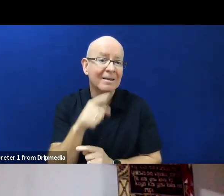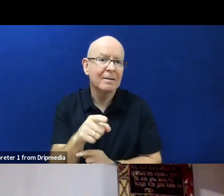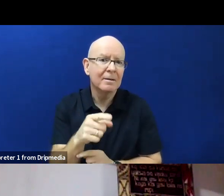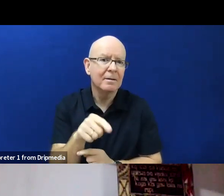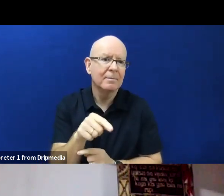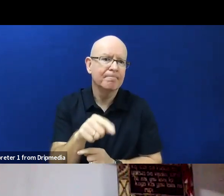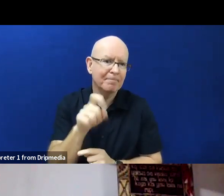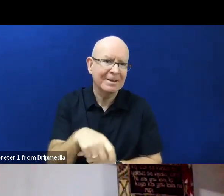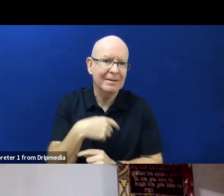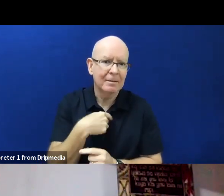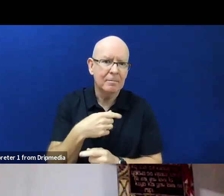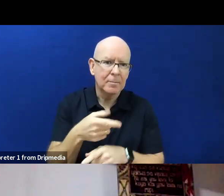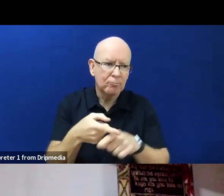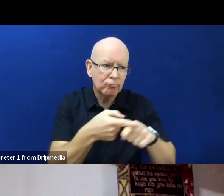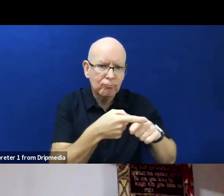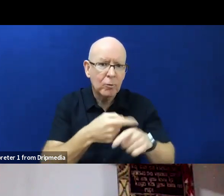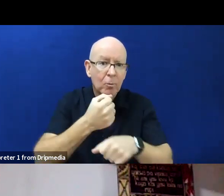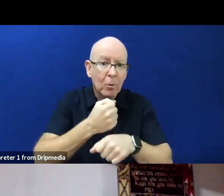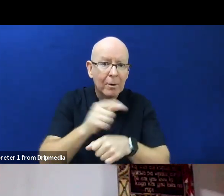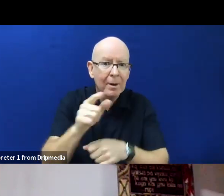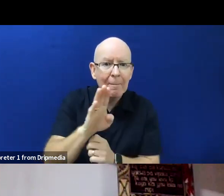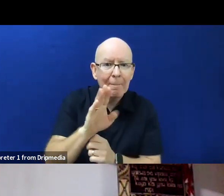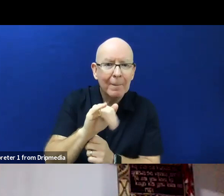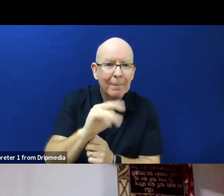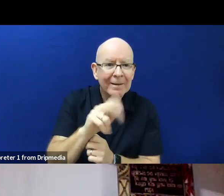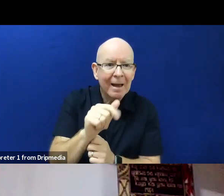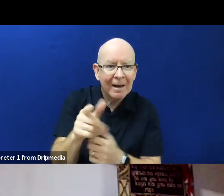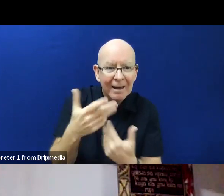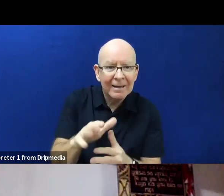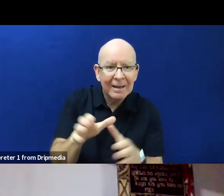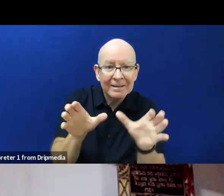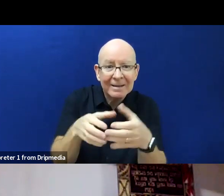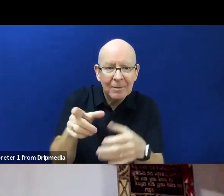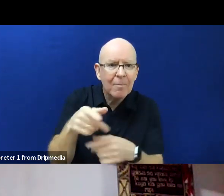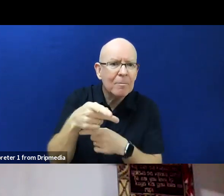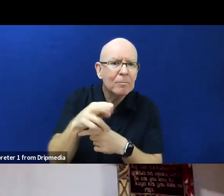couple of questions that haven't been answered but we'll endeavour to answer those and get the